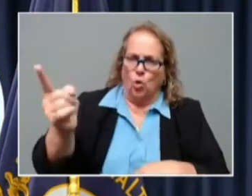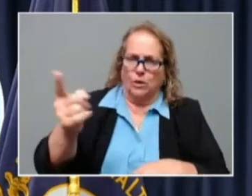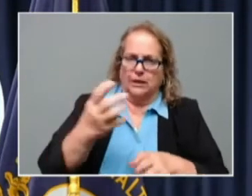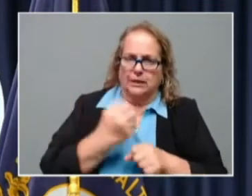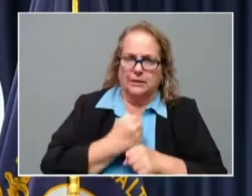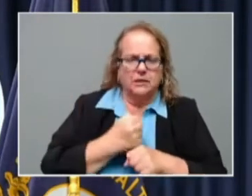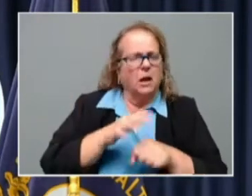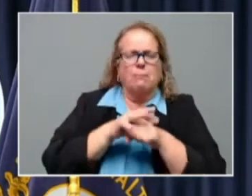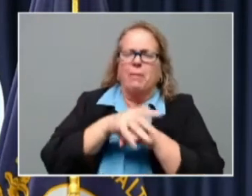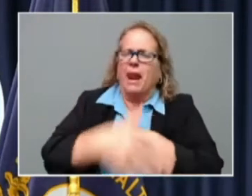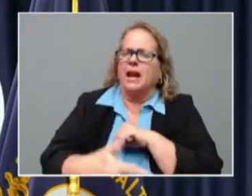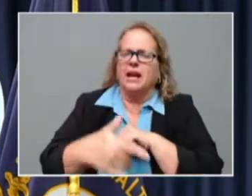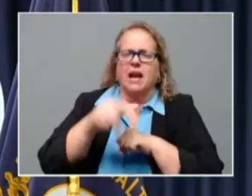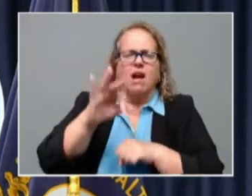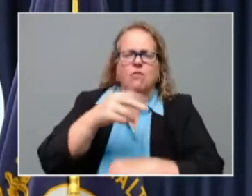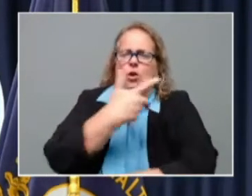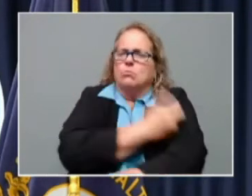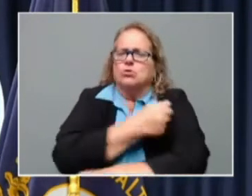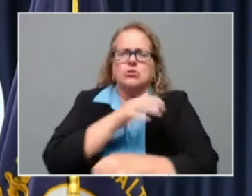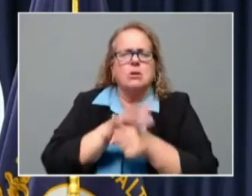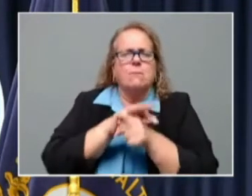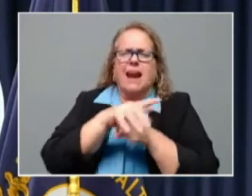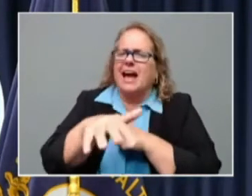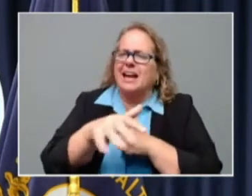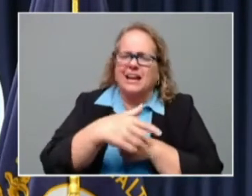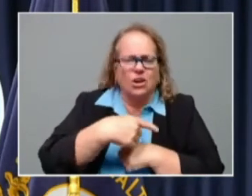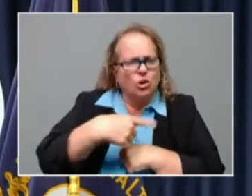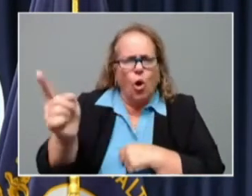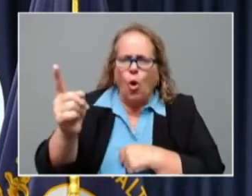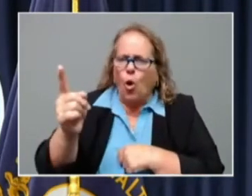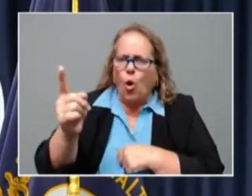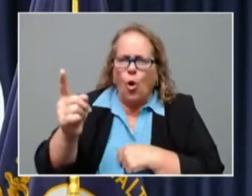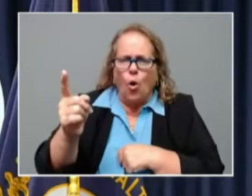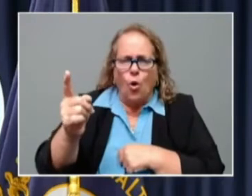have enough to where if they come out and approve kids which we hope will